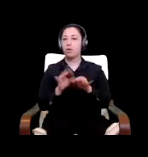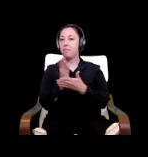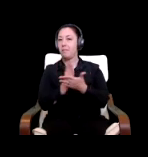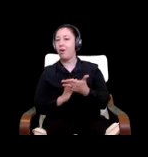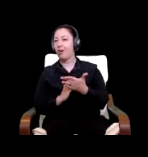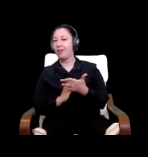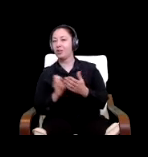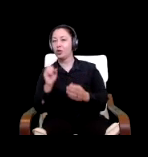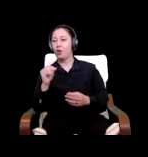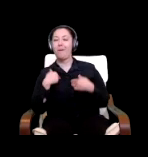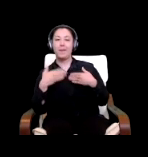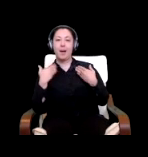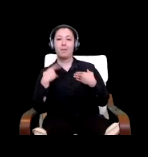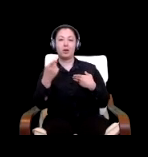here at the presentation.